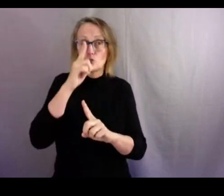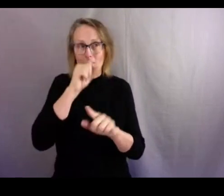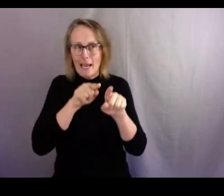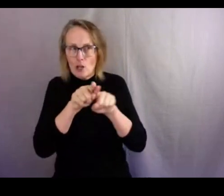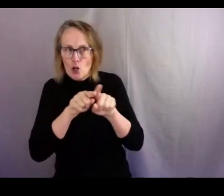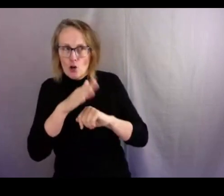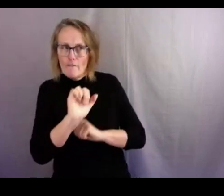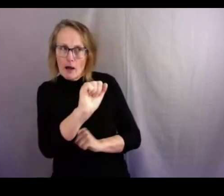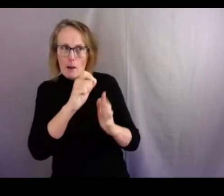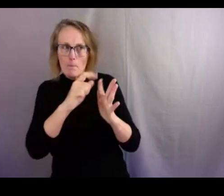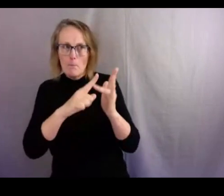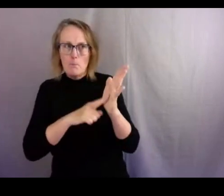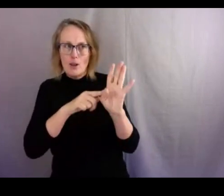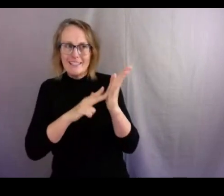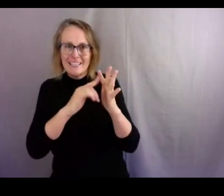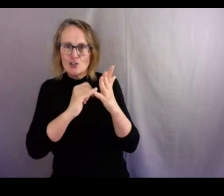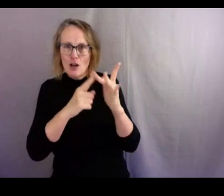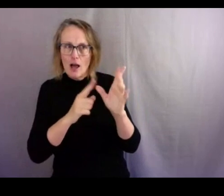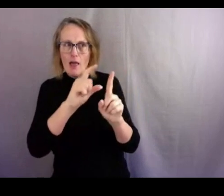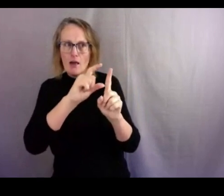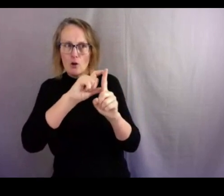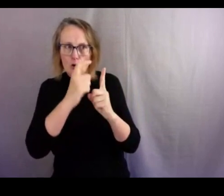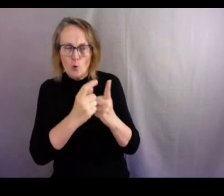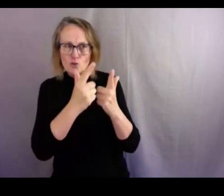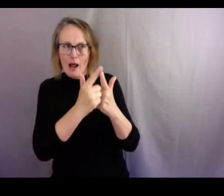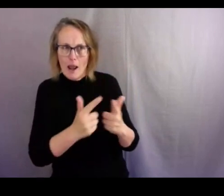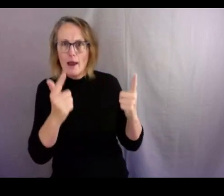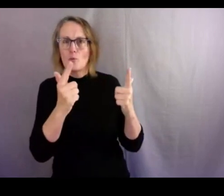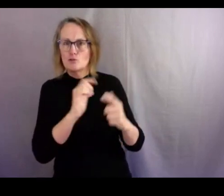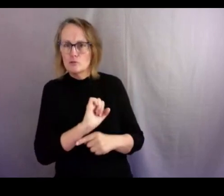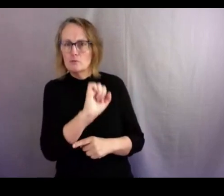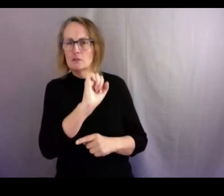and cosmogony, which they said they had mastered thanks to their respective girlfriend.